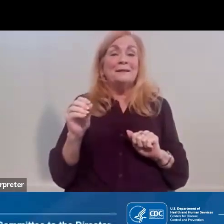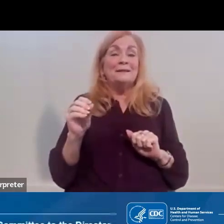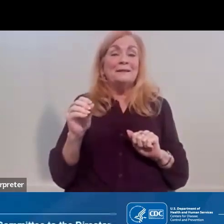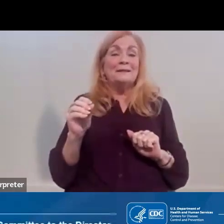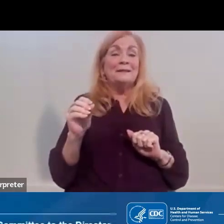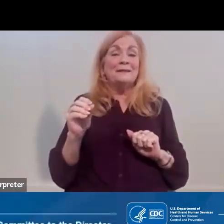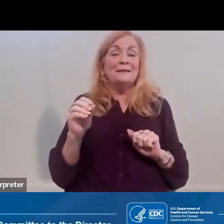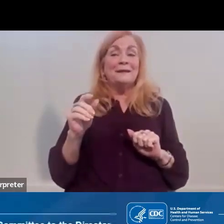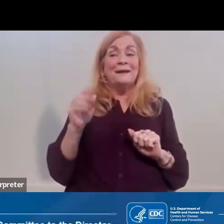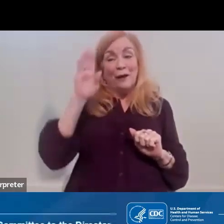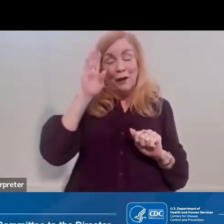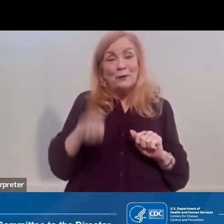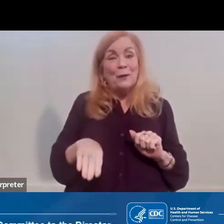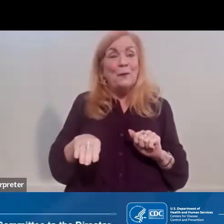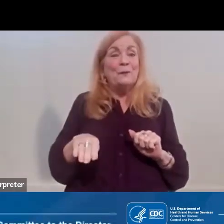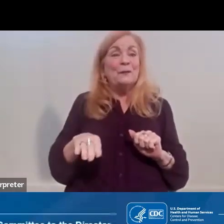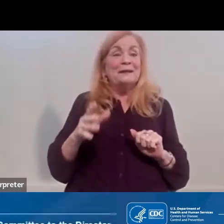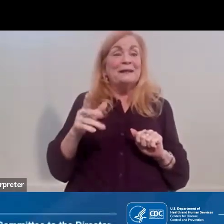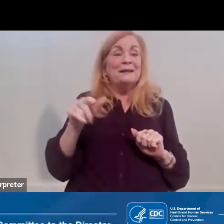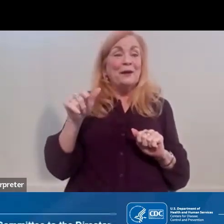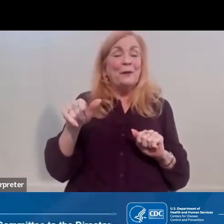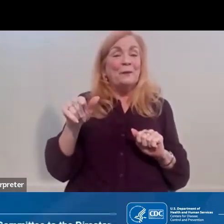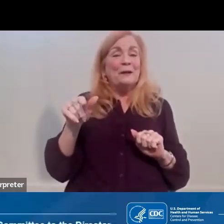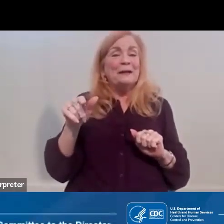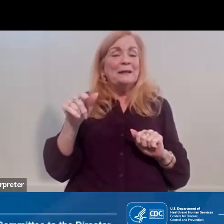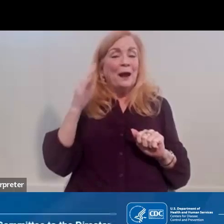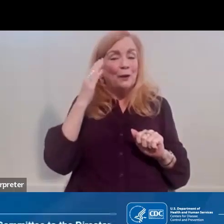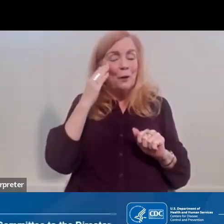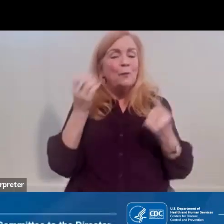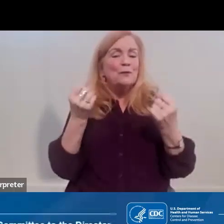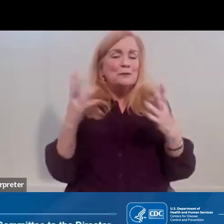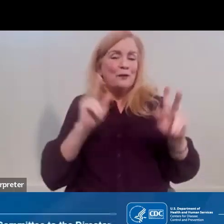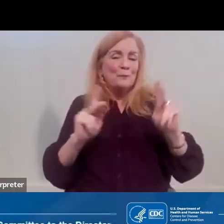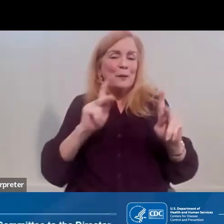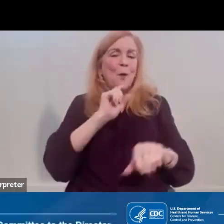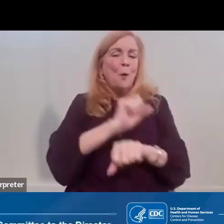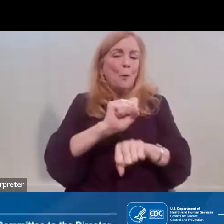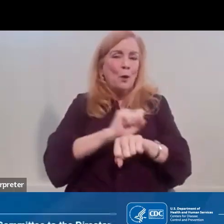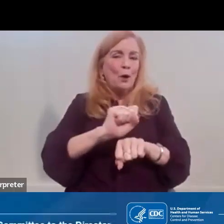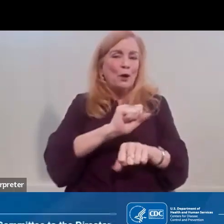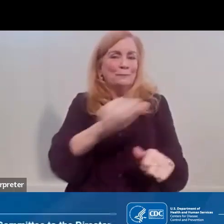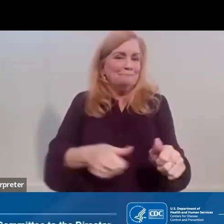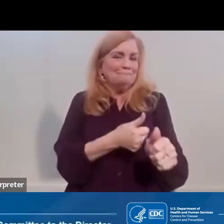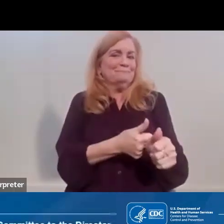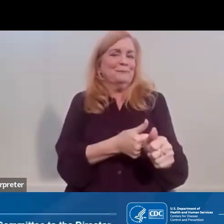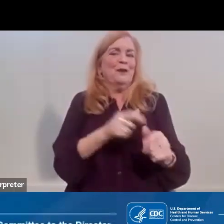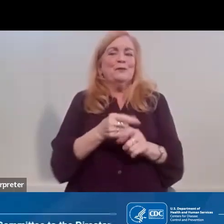under the water and there's a synchronized swimming that's going on to make these meetings happen that is quite remarkable. And you've been really effective.